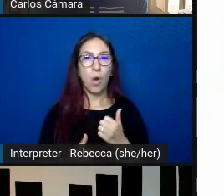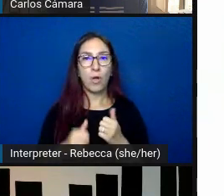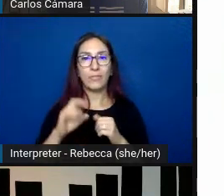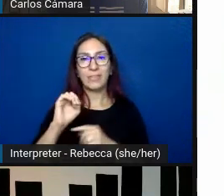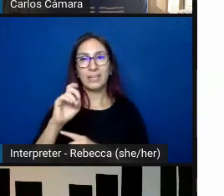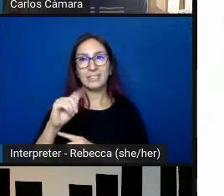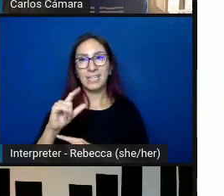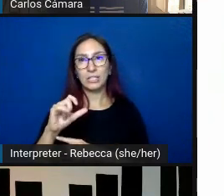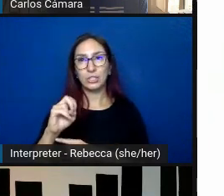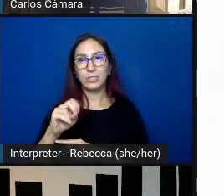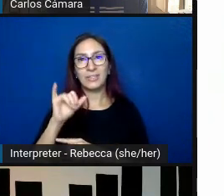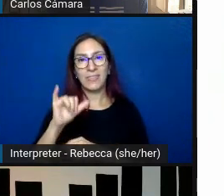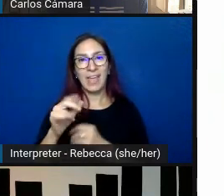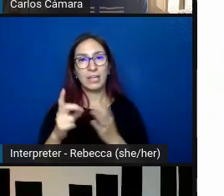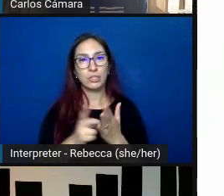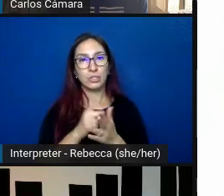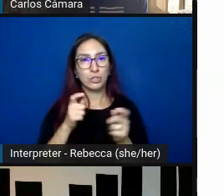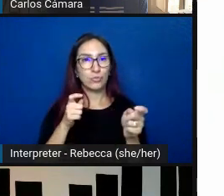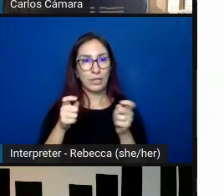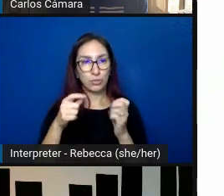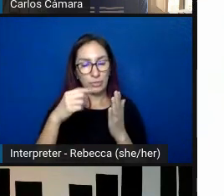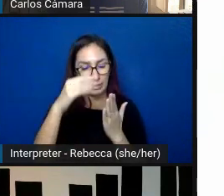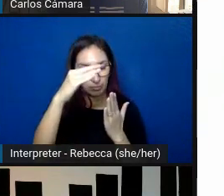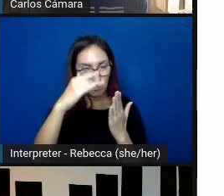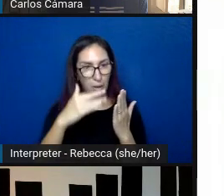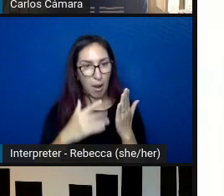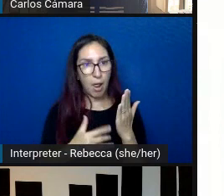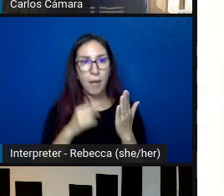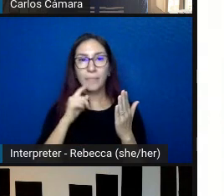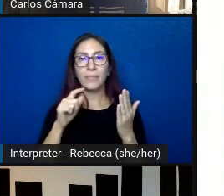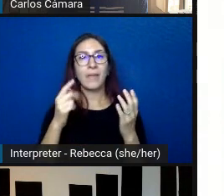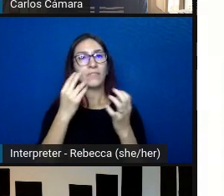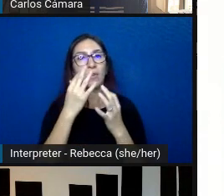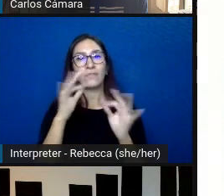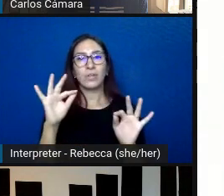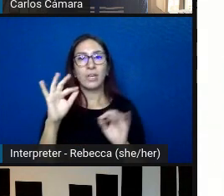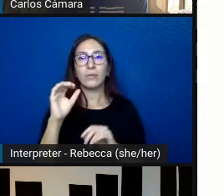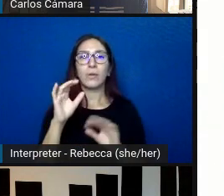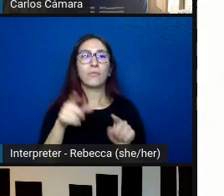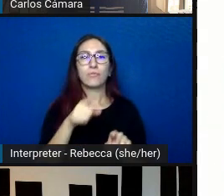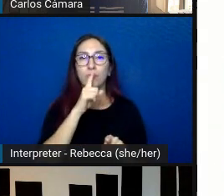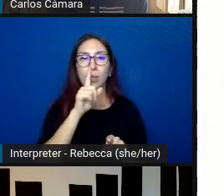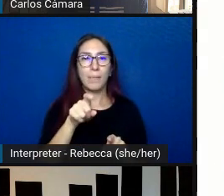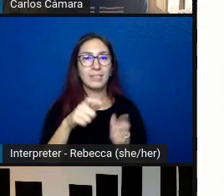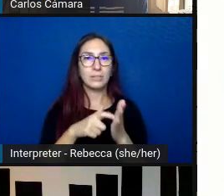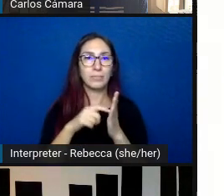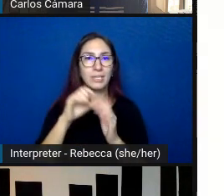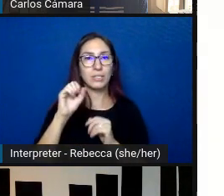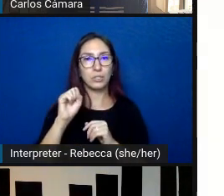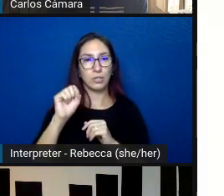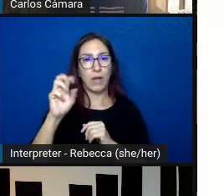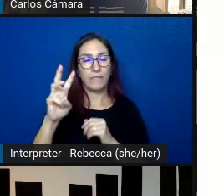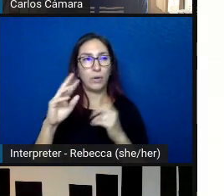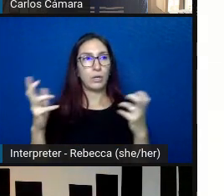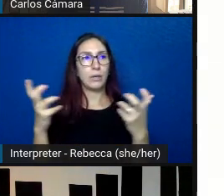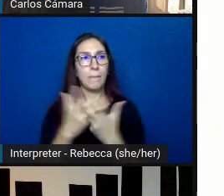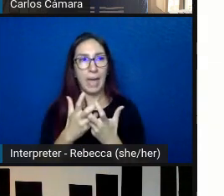or must be free software compatible with GPL, exactly as you do in WordPress.